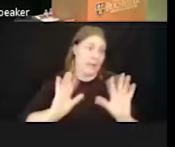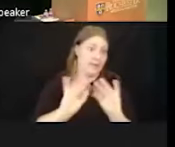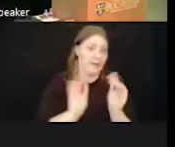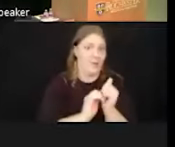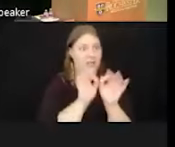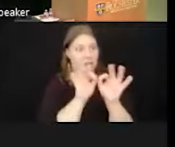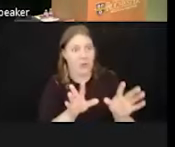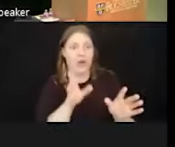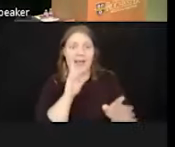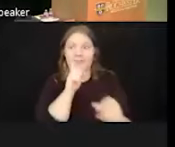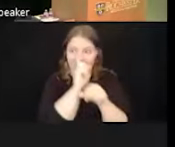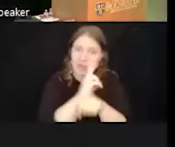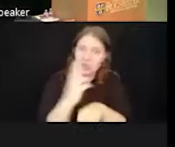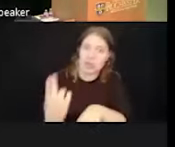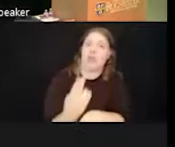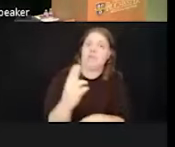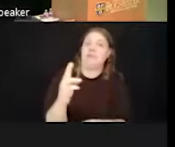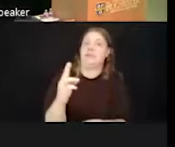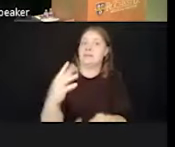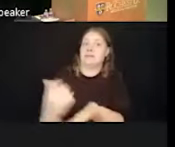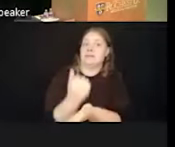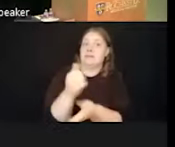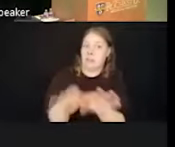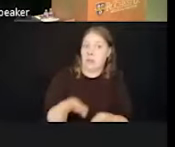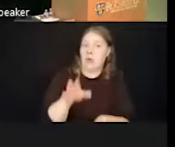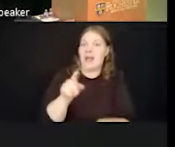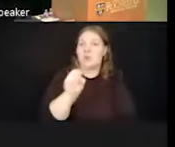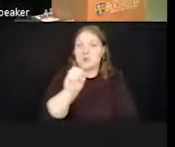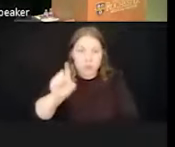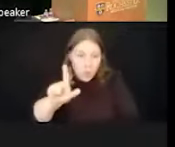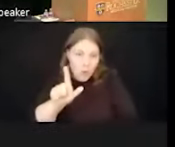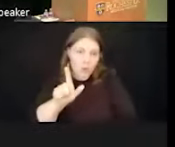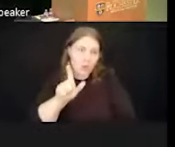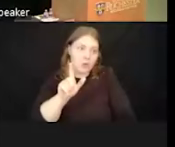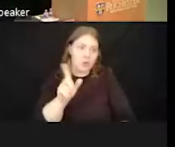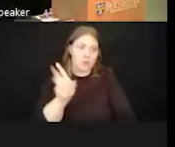interpreters you know as a tool to communicate you know between the healthc care professional